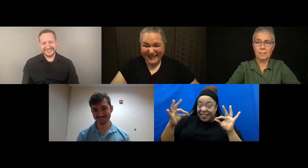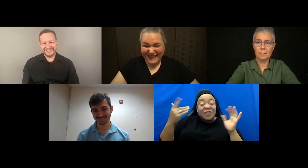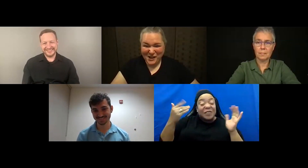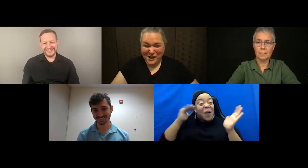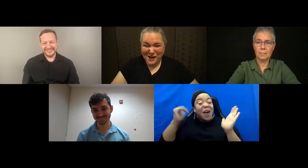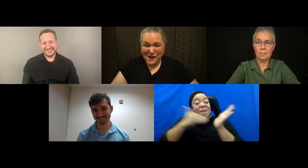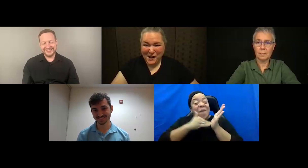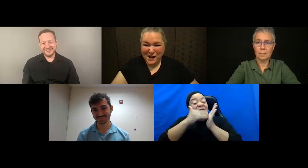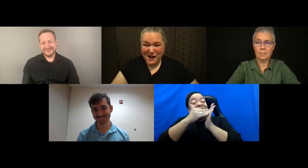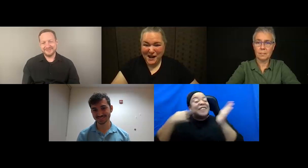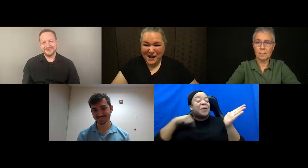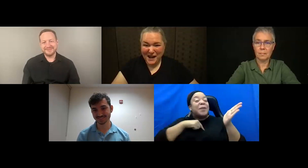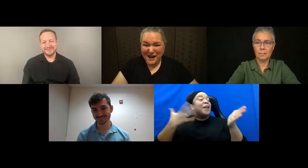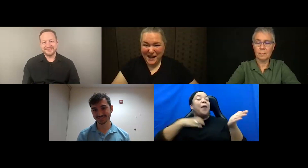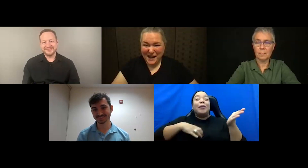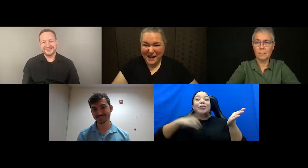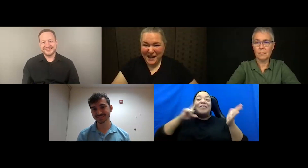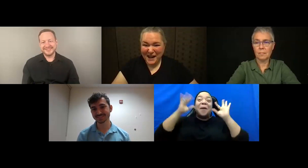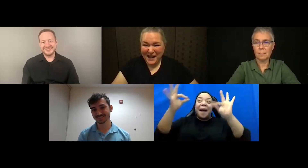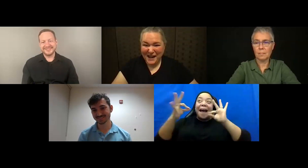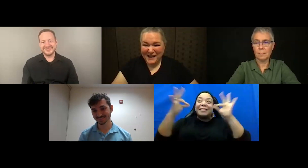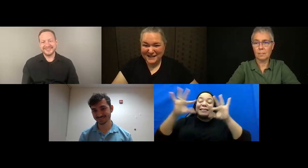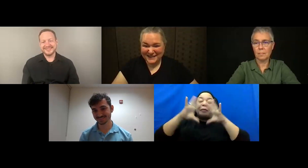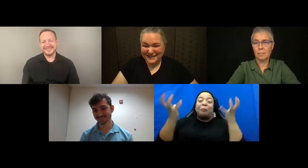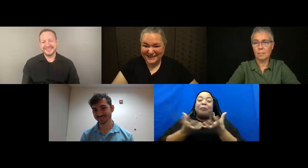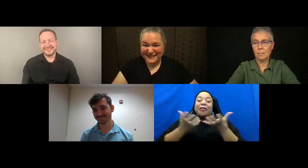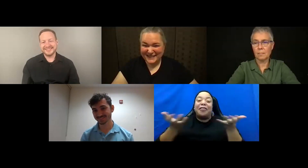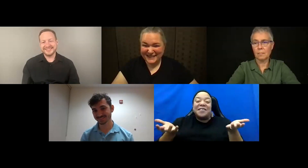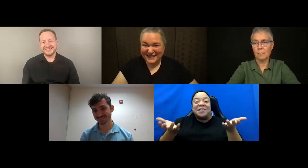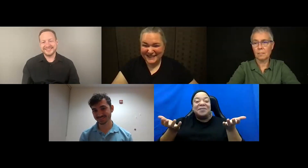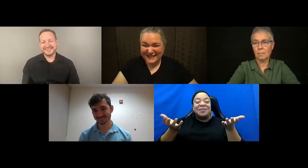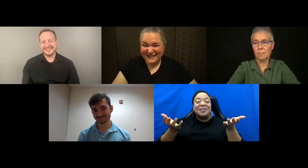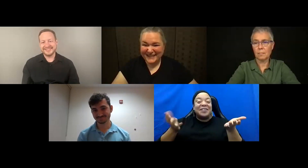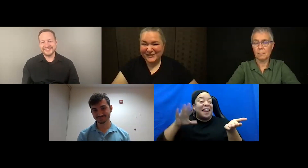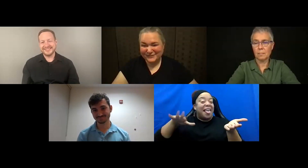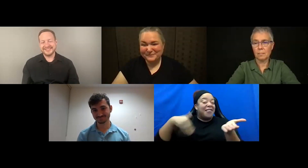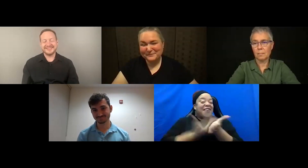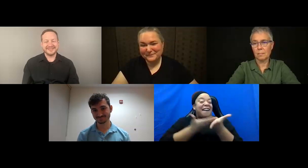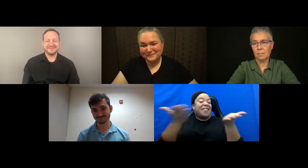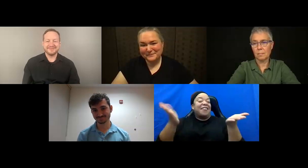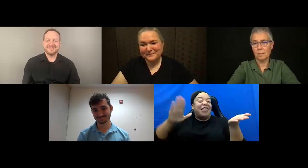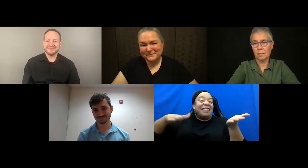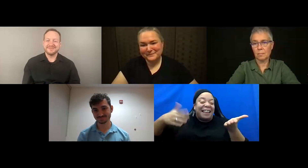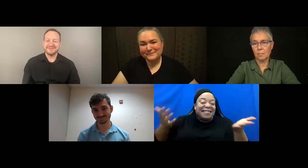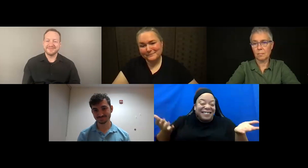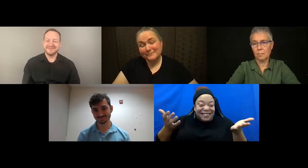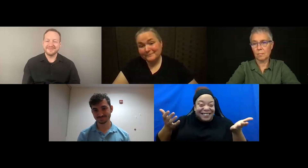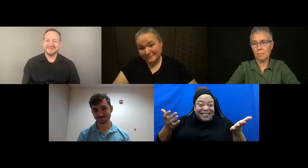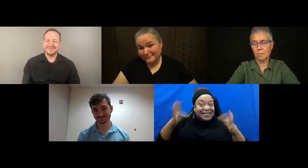perfect world? Oftentimes we we wish for this Ideal World but we've never had